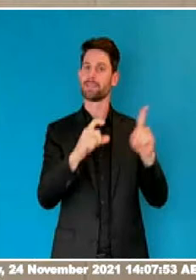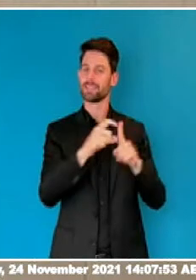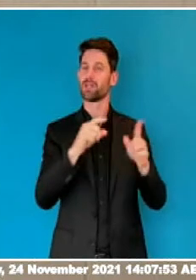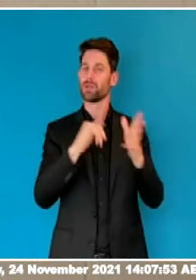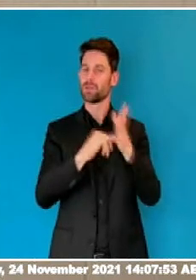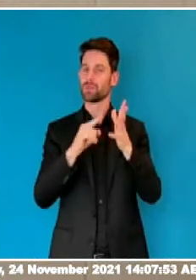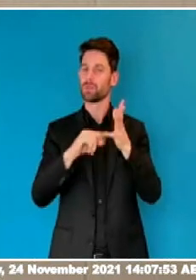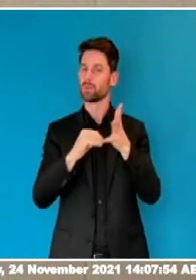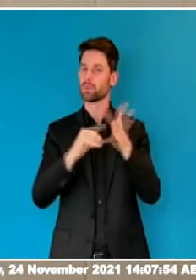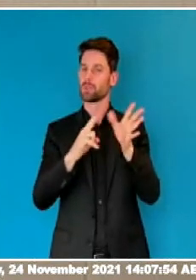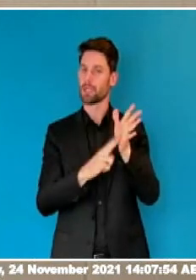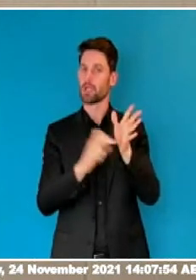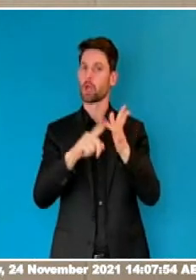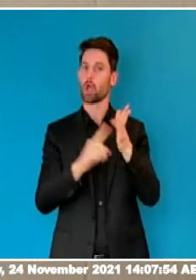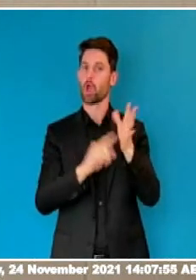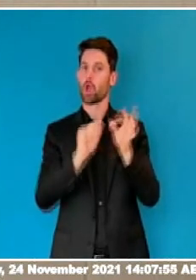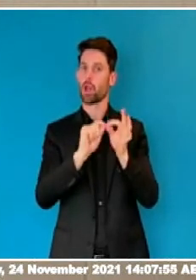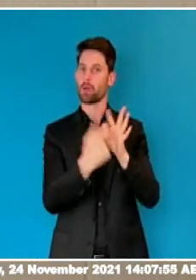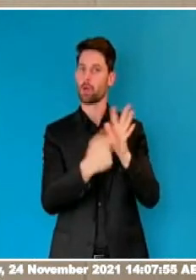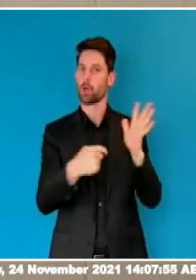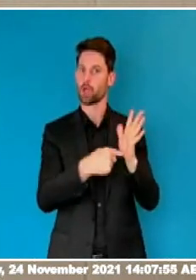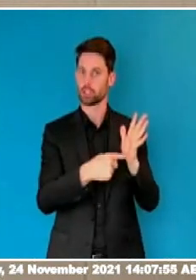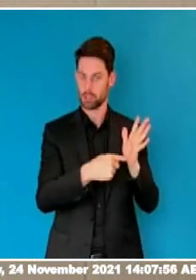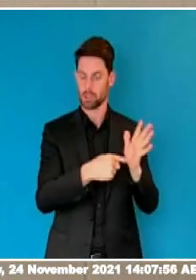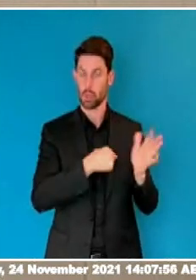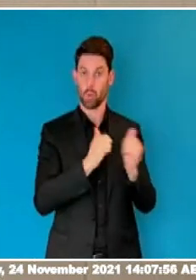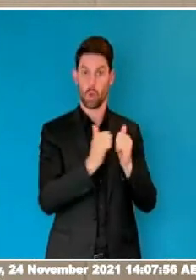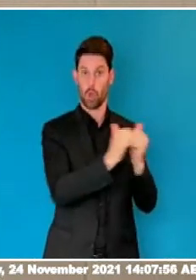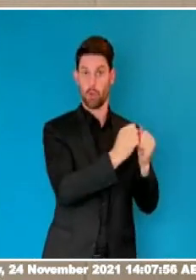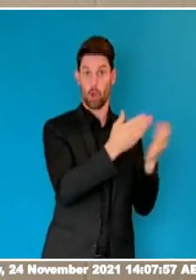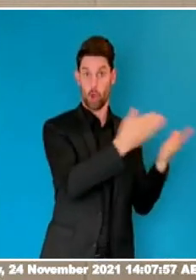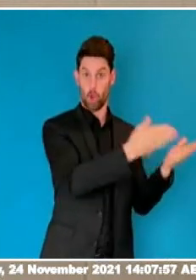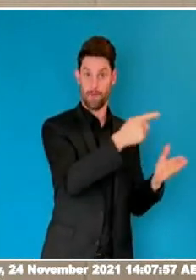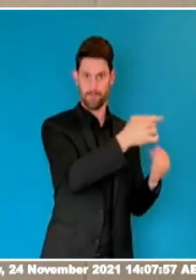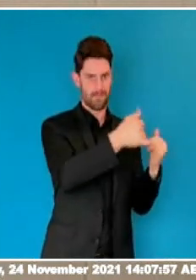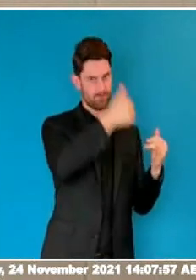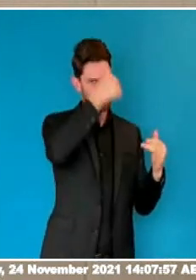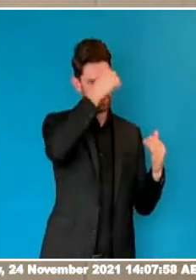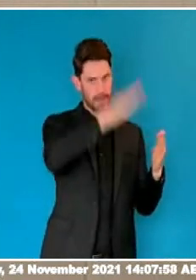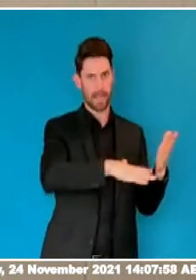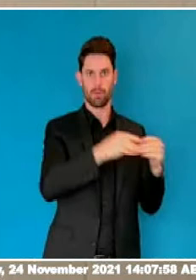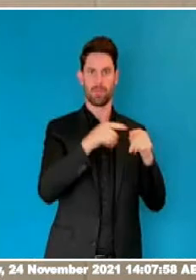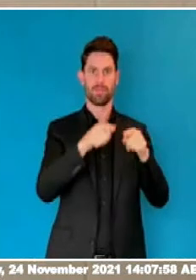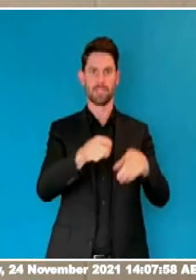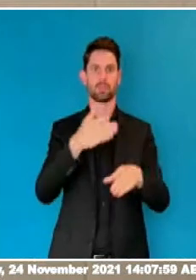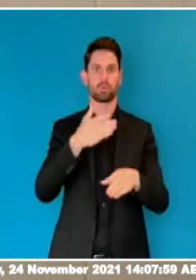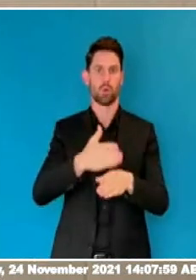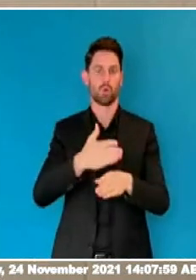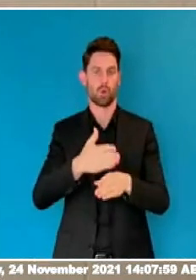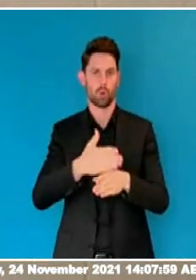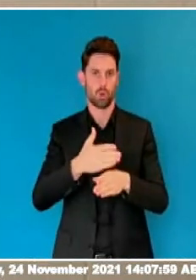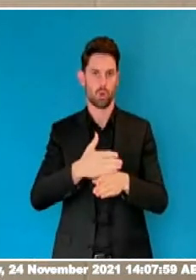familiar with this work and one example of being part of the work that we have been doing at the individual project level.